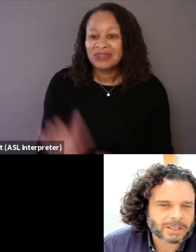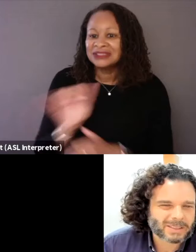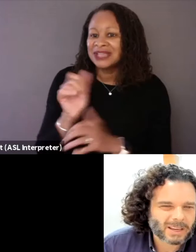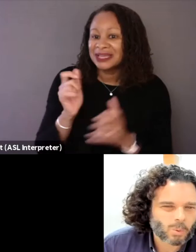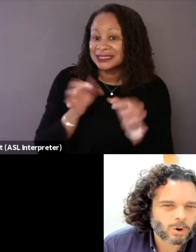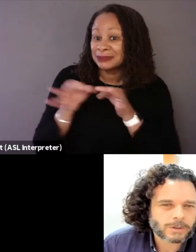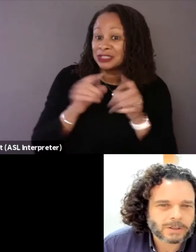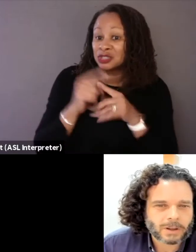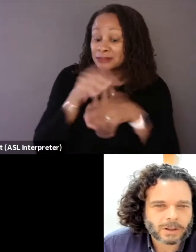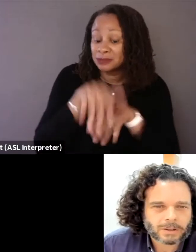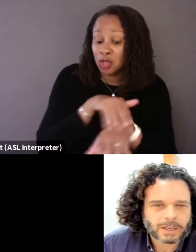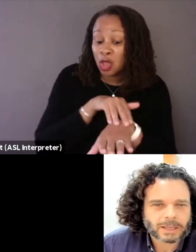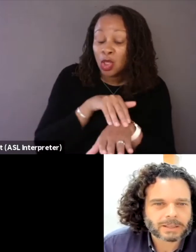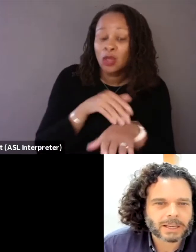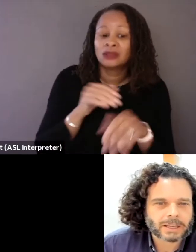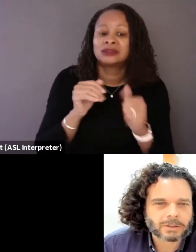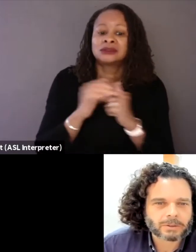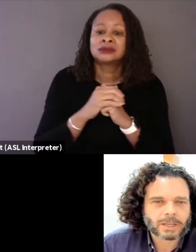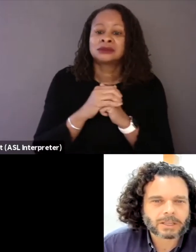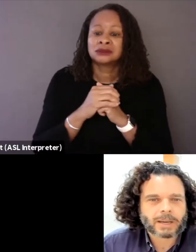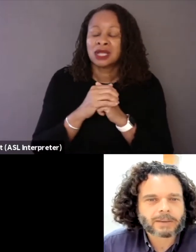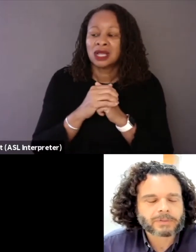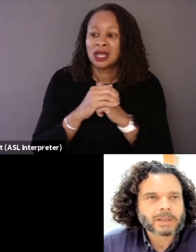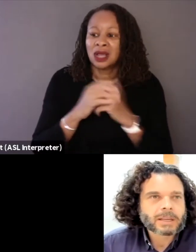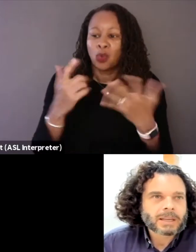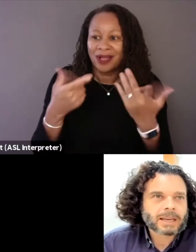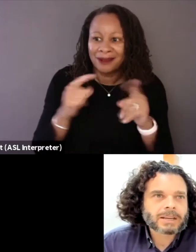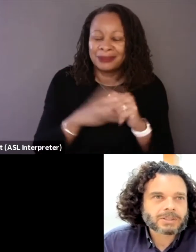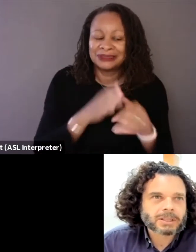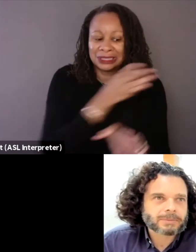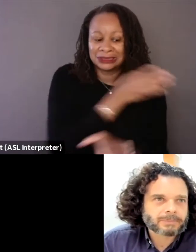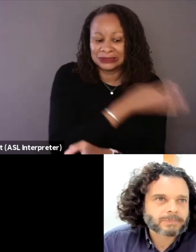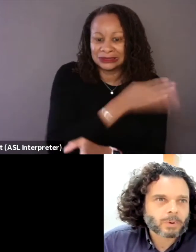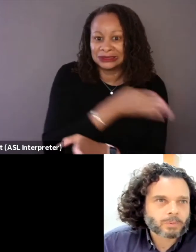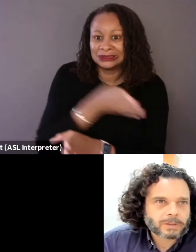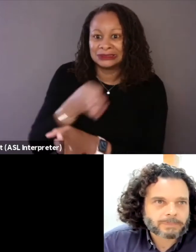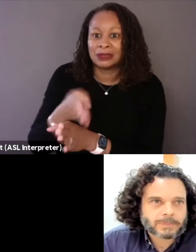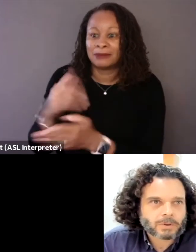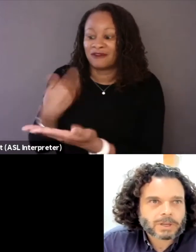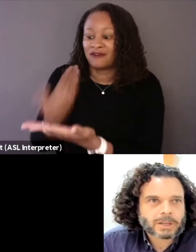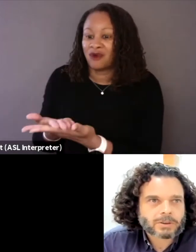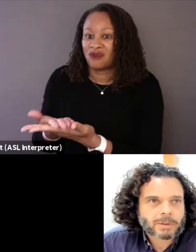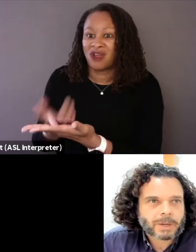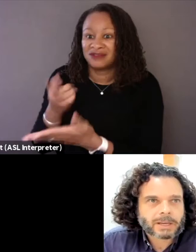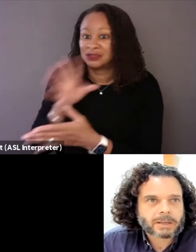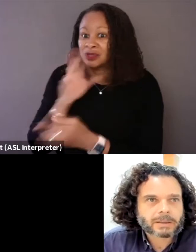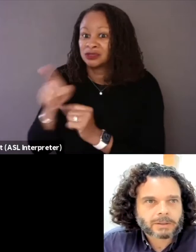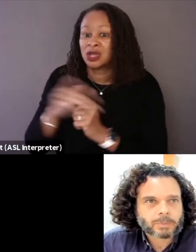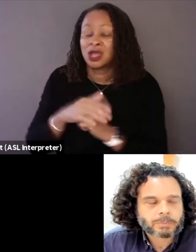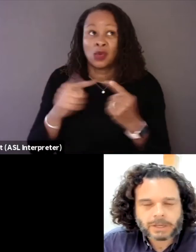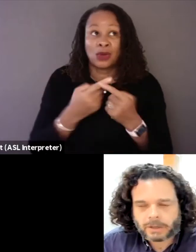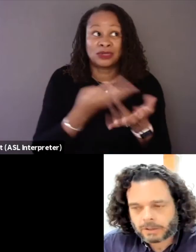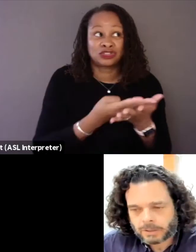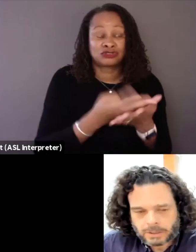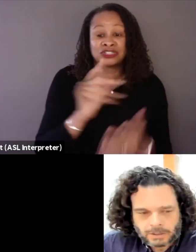It's kind of words and all and, and you, and you have to. And actually when we screened at Tribeca, the premier,